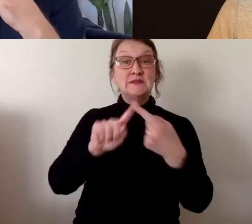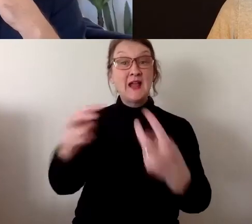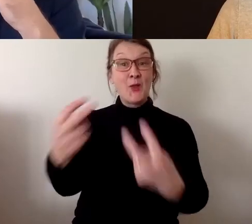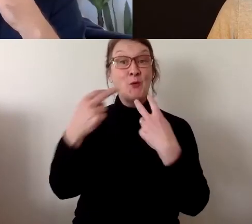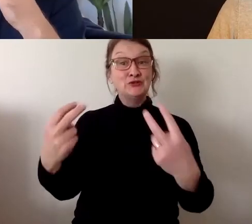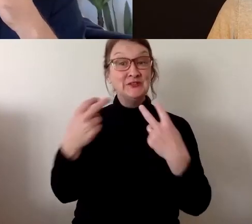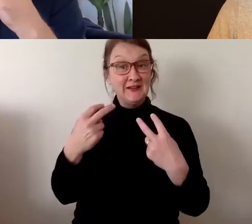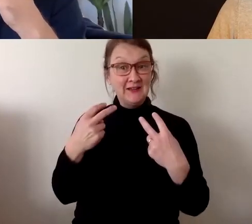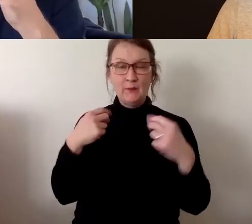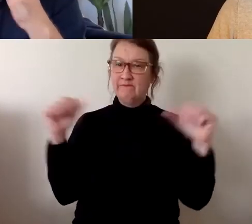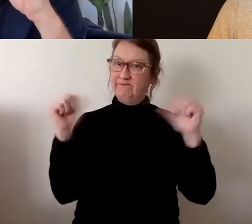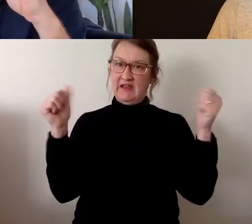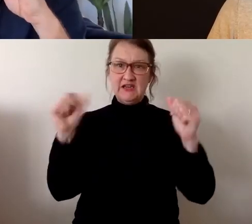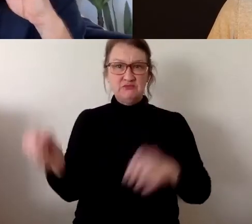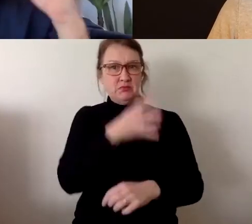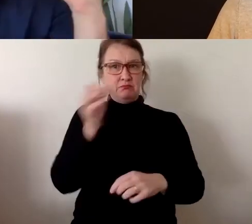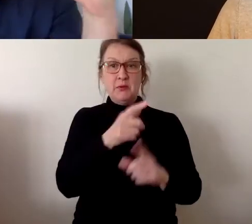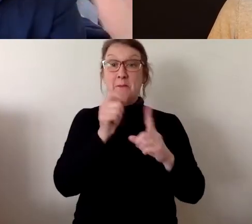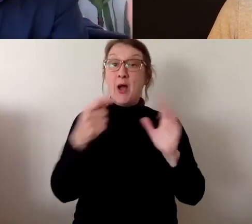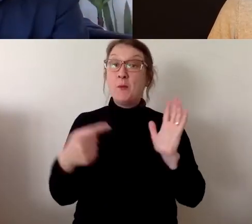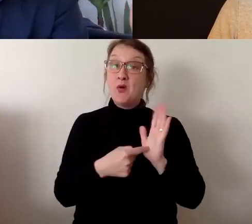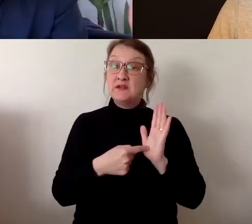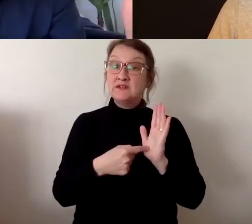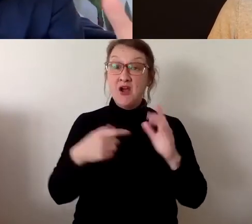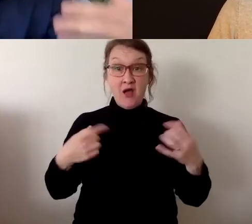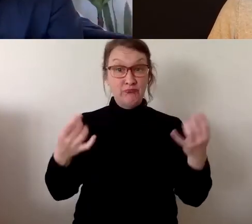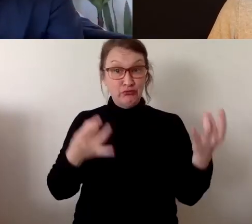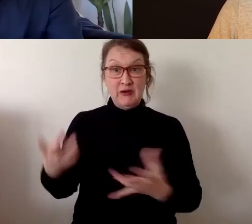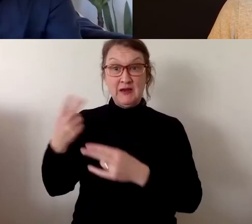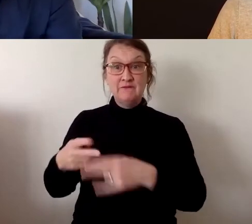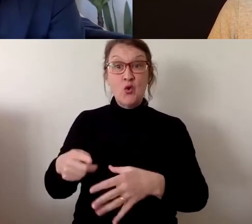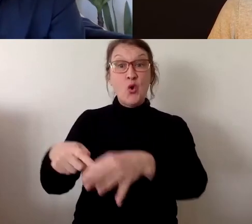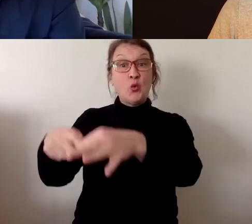I'm open for questions but, as I said, there are about six white papers that we can share with you.